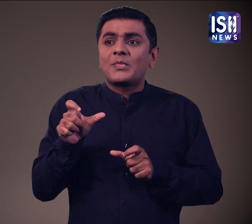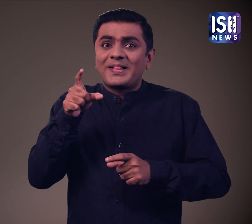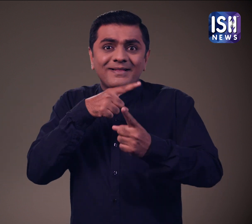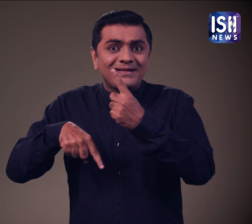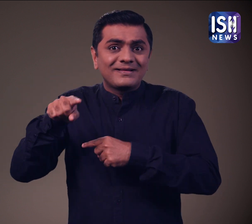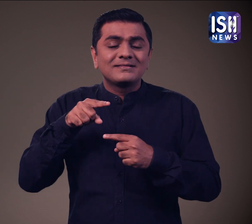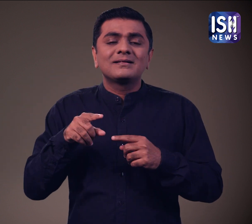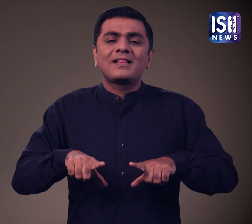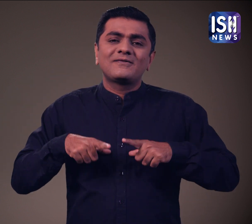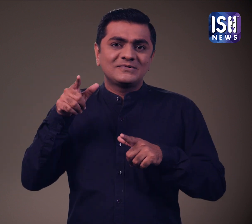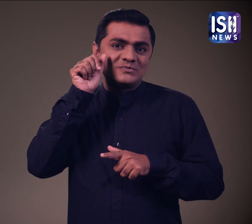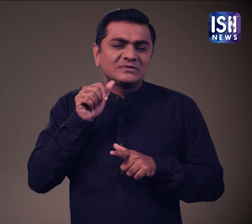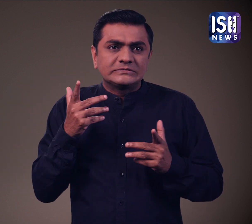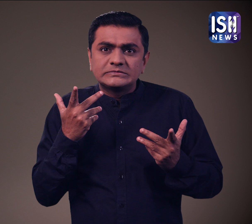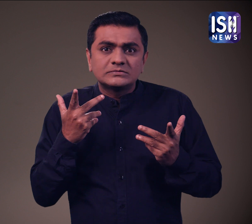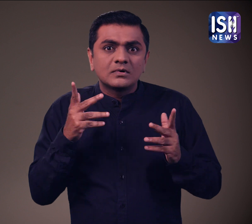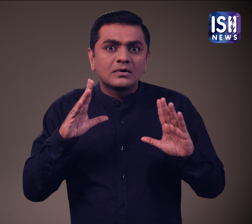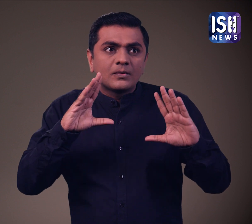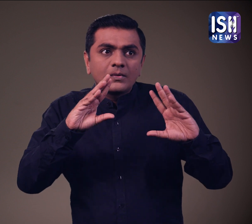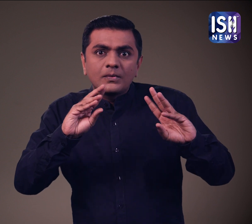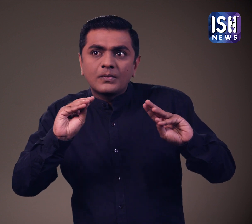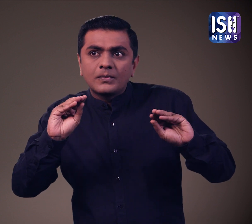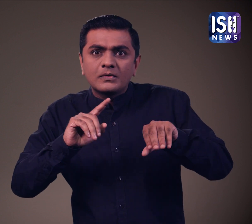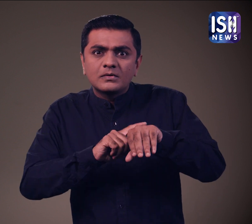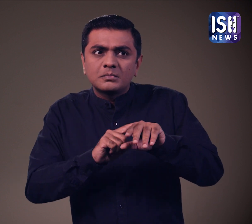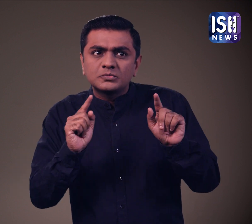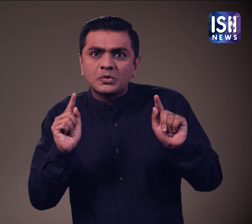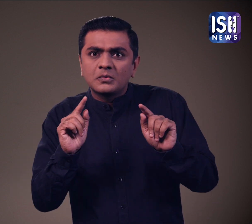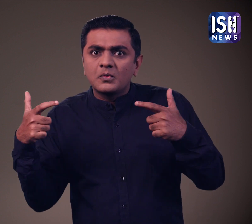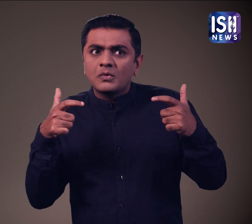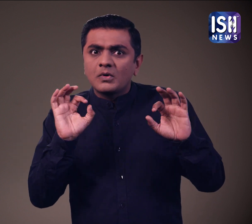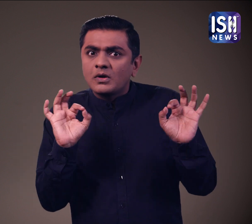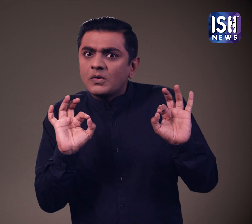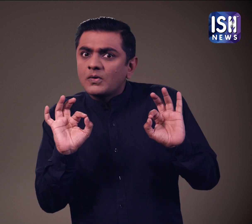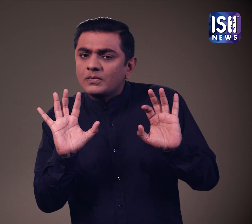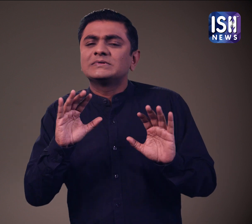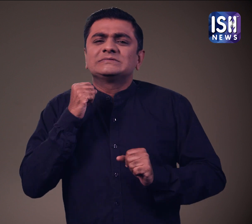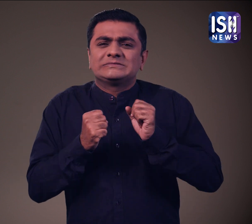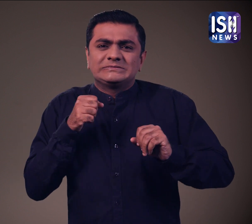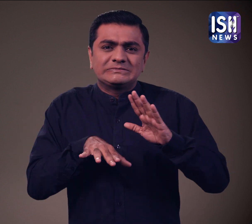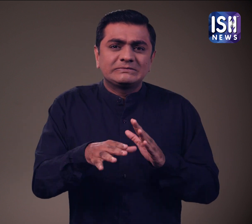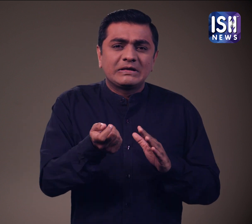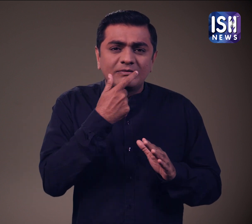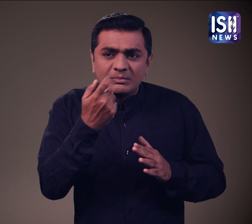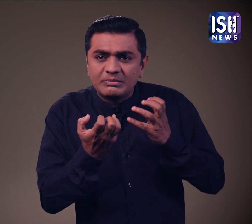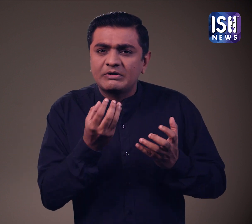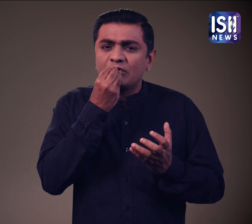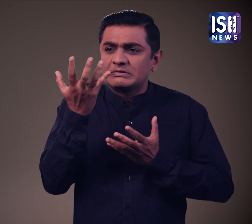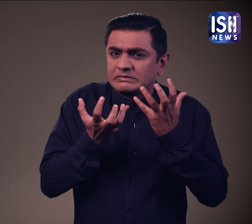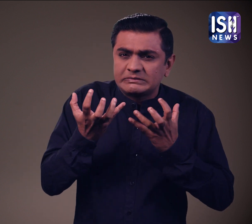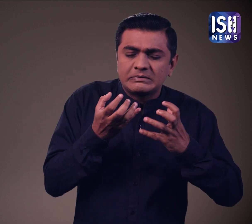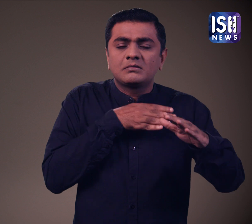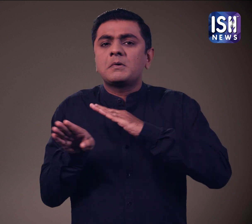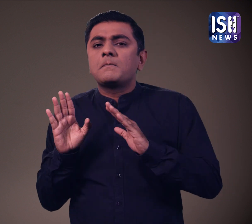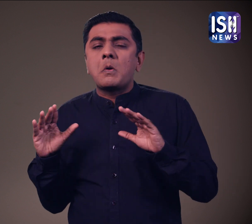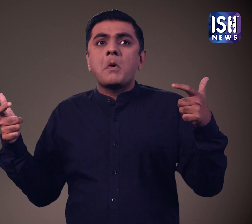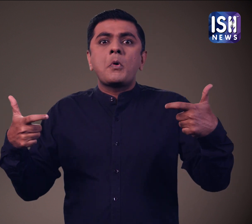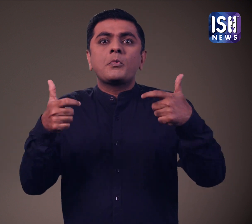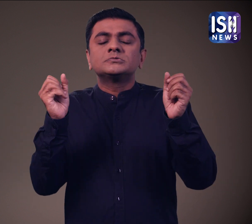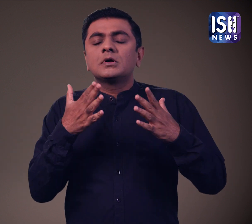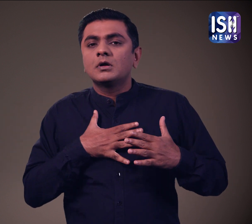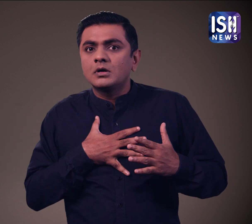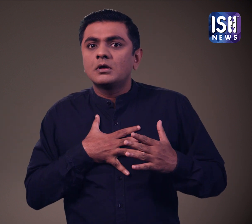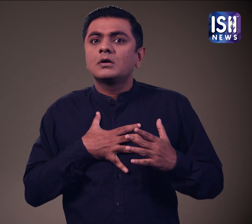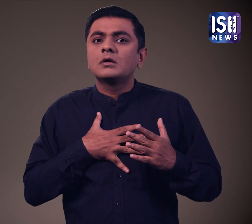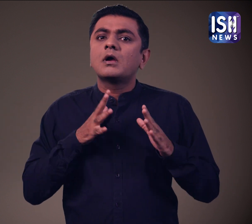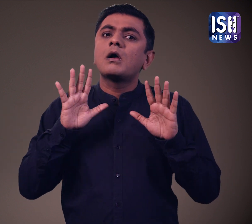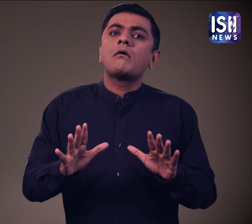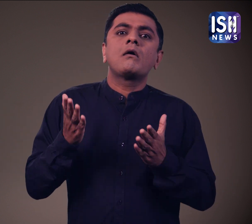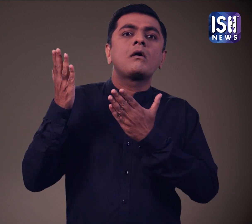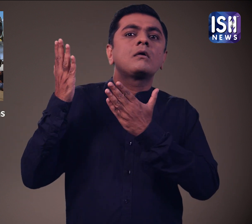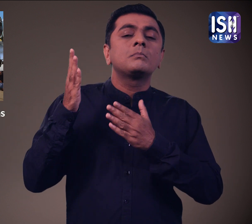and are able to only occasionally go out of the house to stock up essential food, water and medicines when the war pauses.